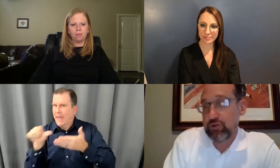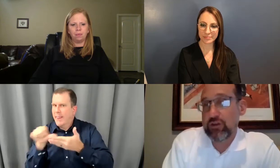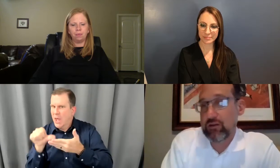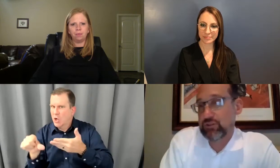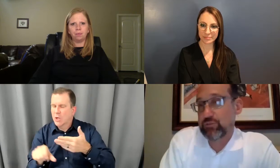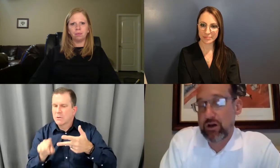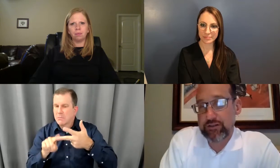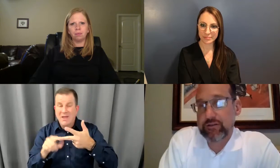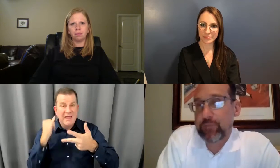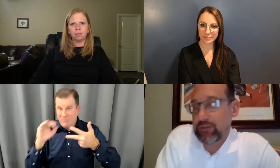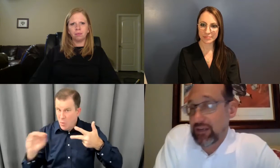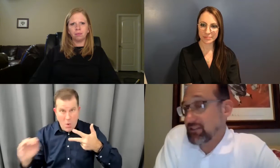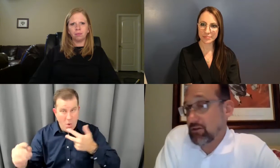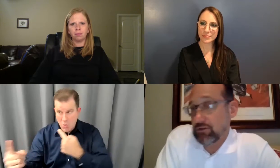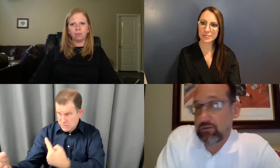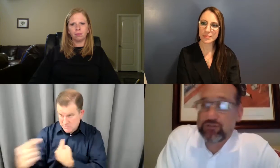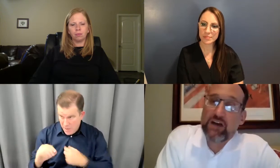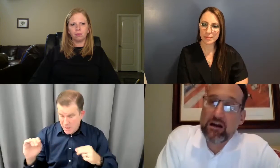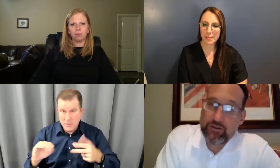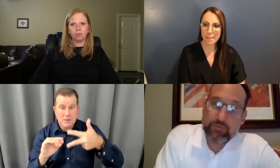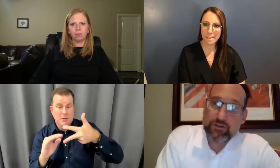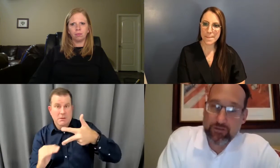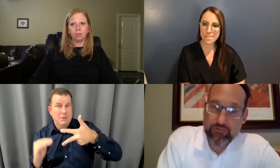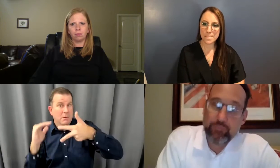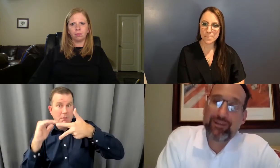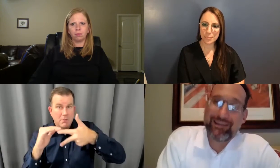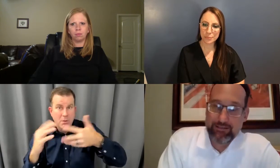if you don't get a response, the next thing you can do is file an administrative complaint.